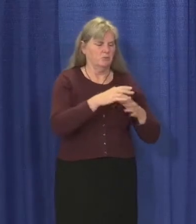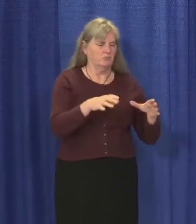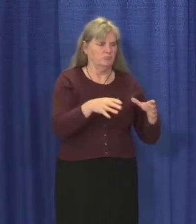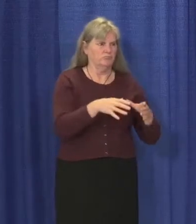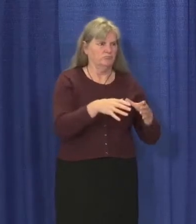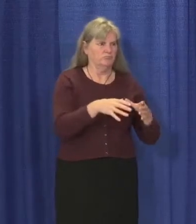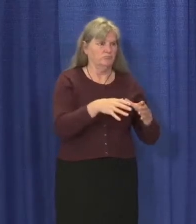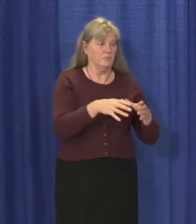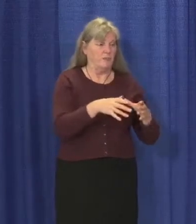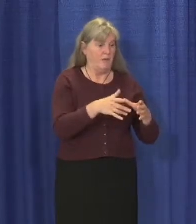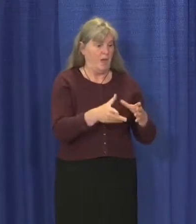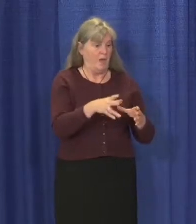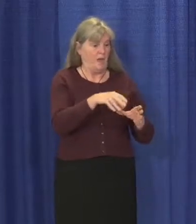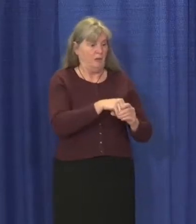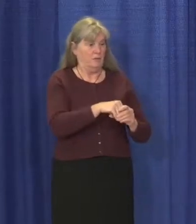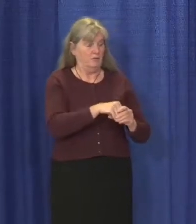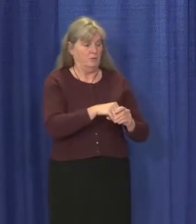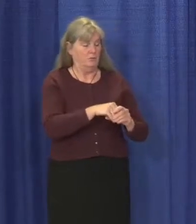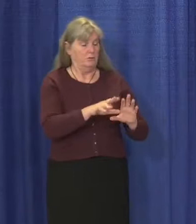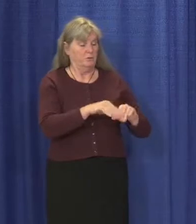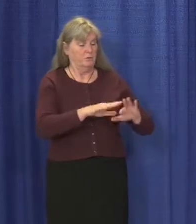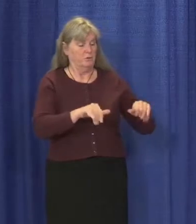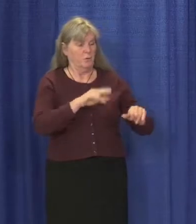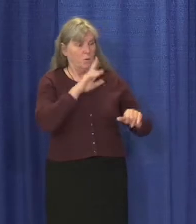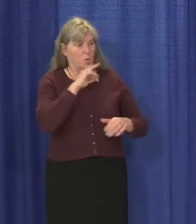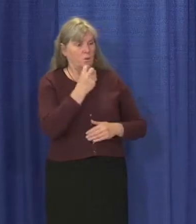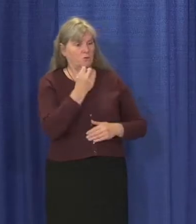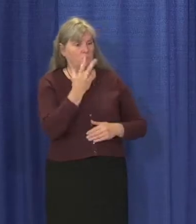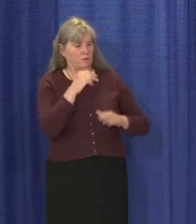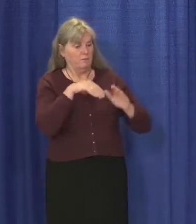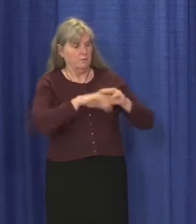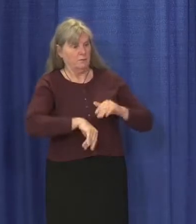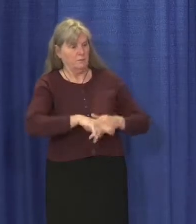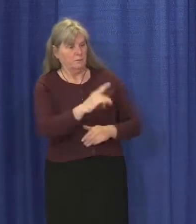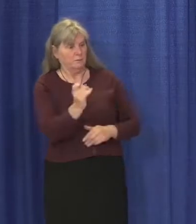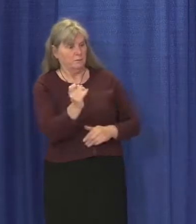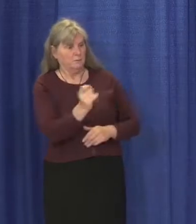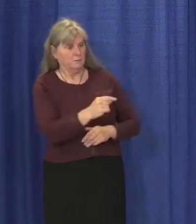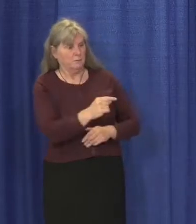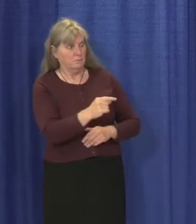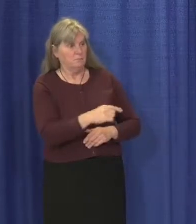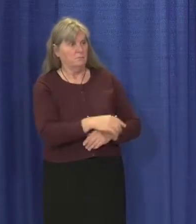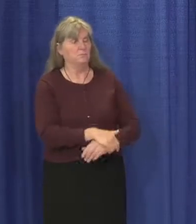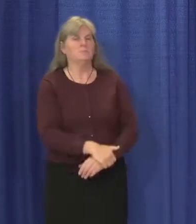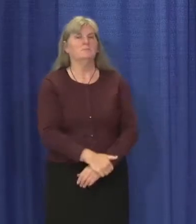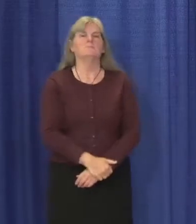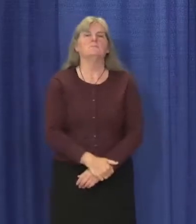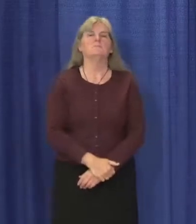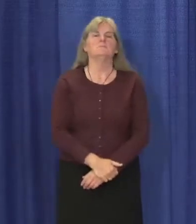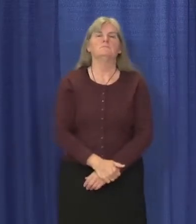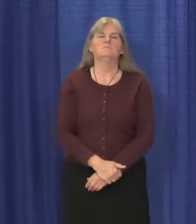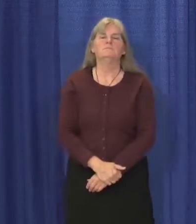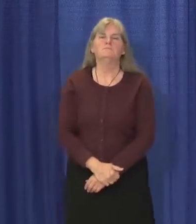children less than 12 years old.